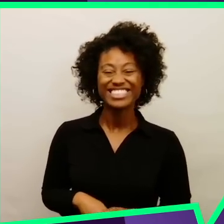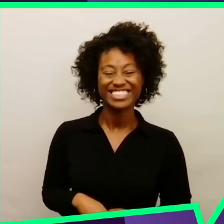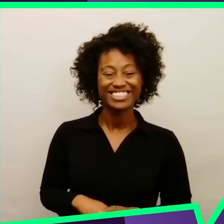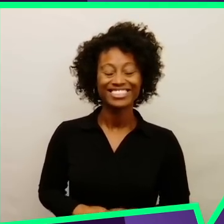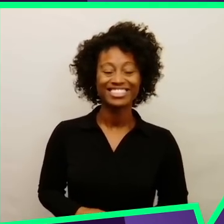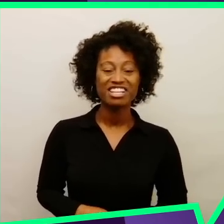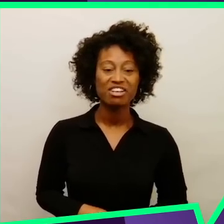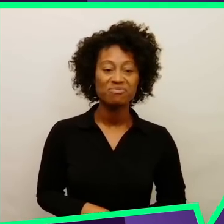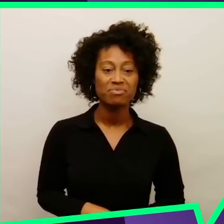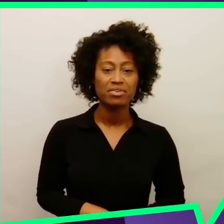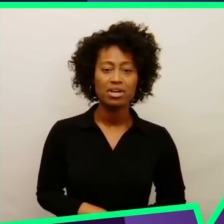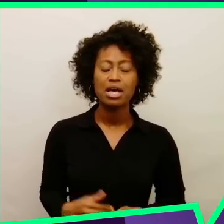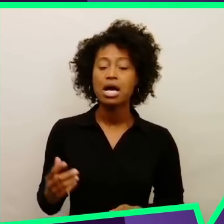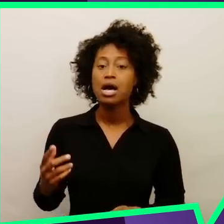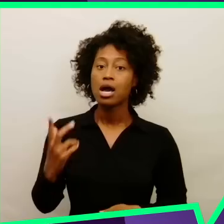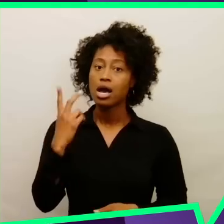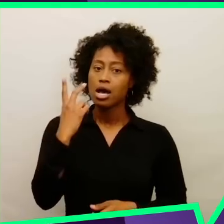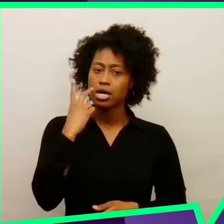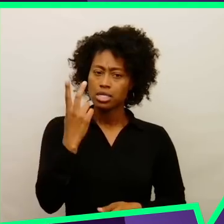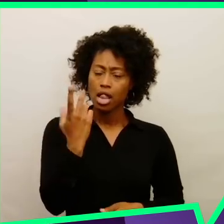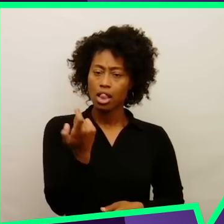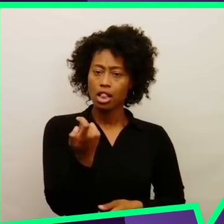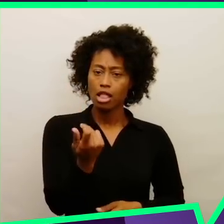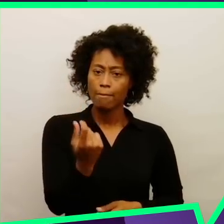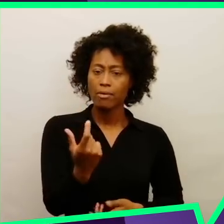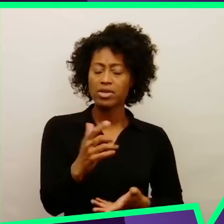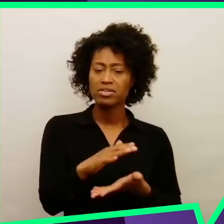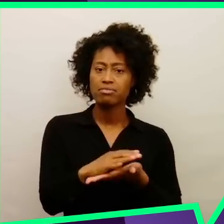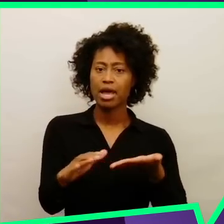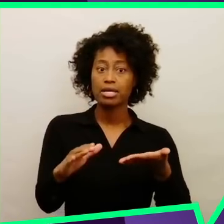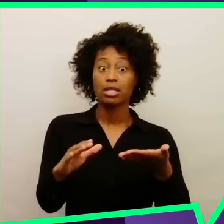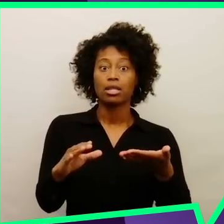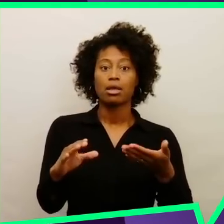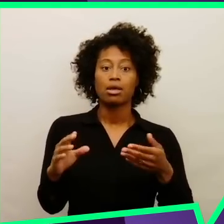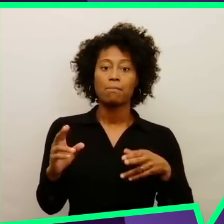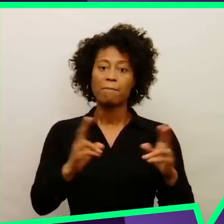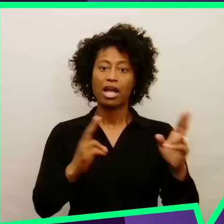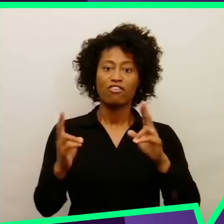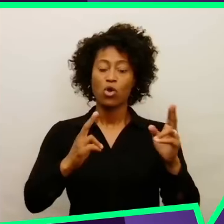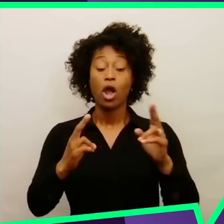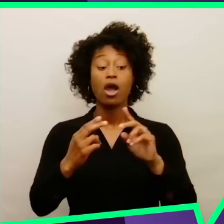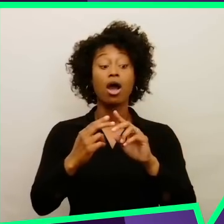I do you see that there's a nice back and forth from a team perspective.